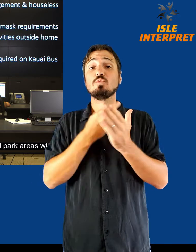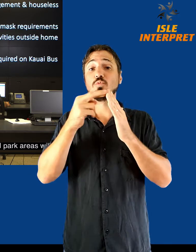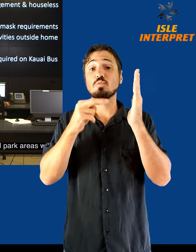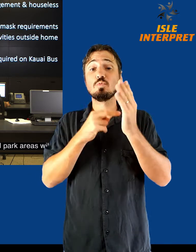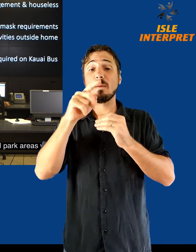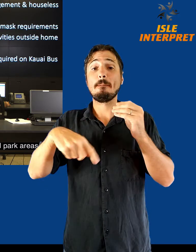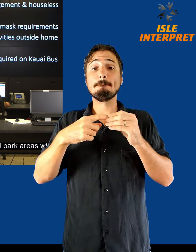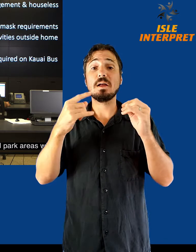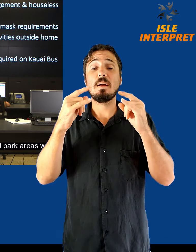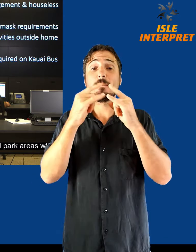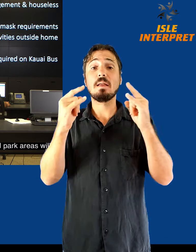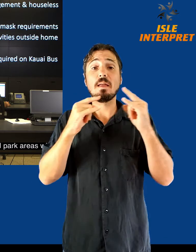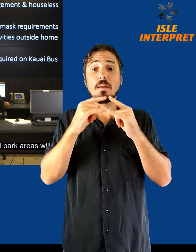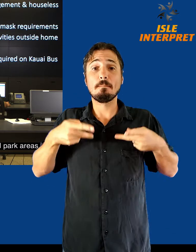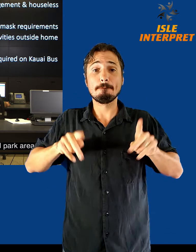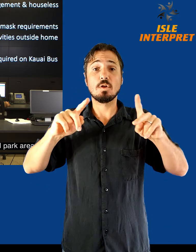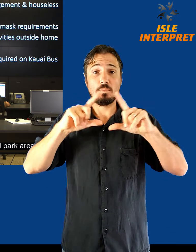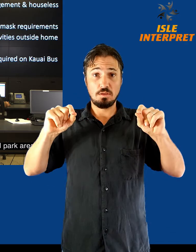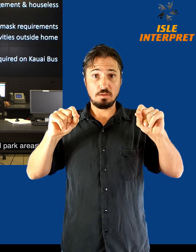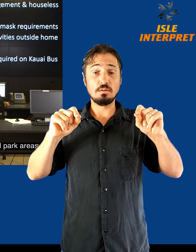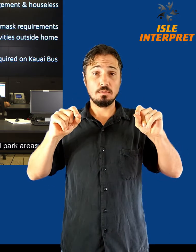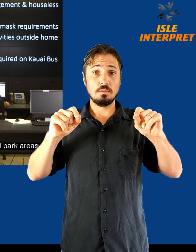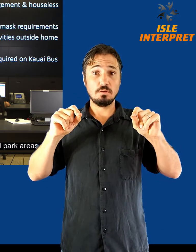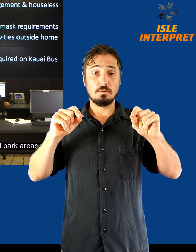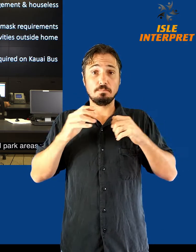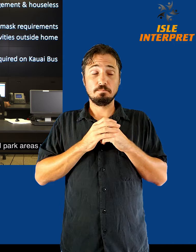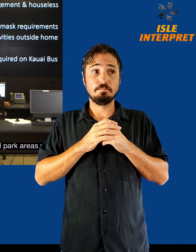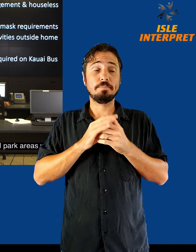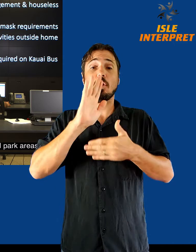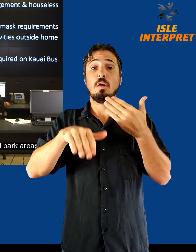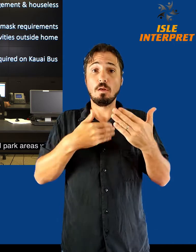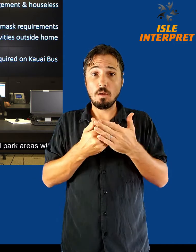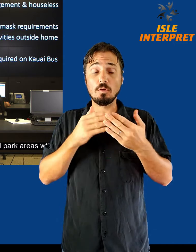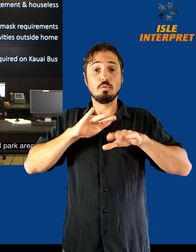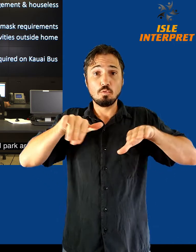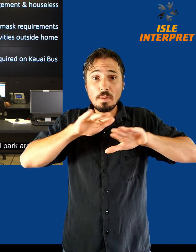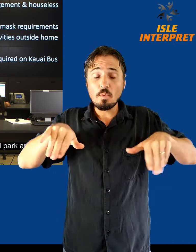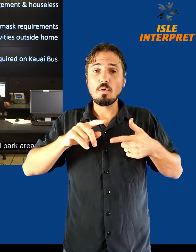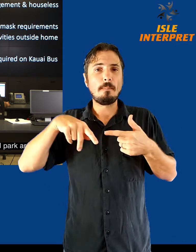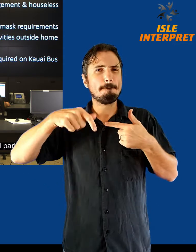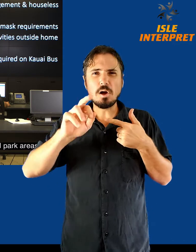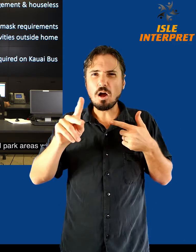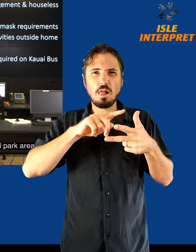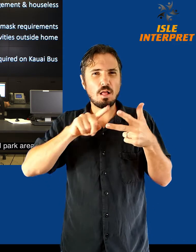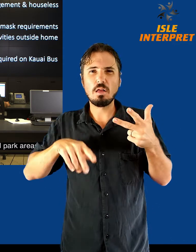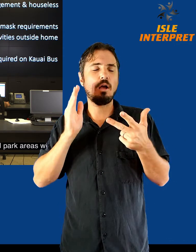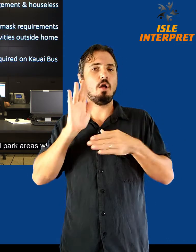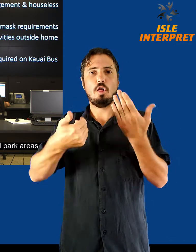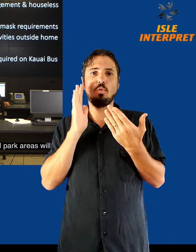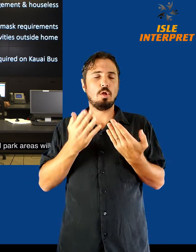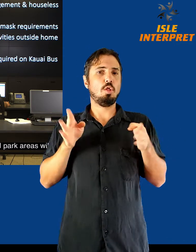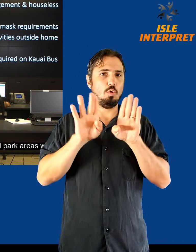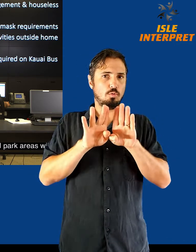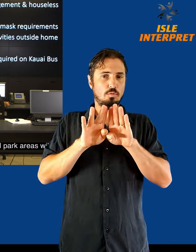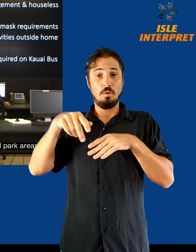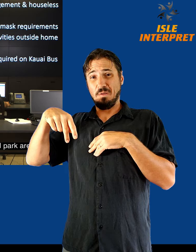All swimming pools, park pavilions, and playgrounds will be closed. General park areas will remain open, provided social distancing is maintained.